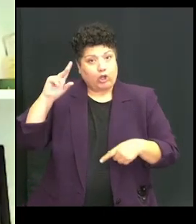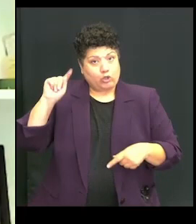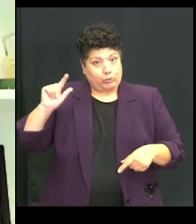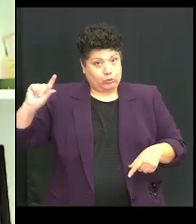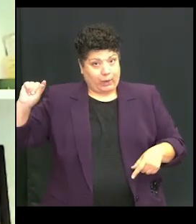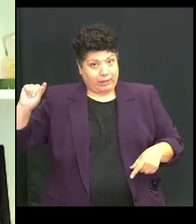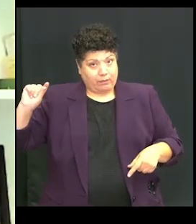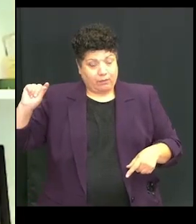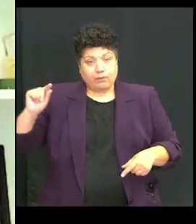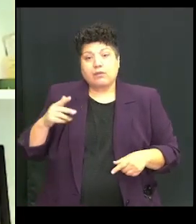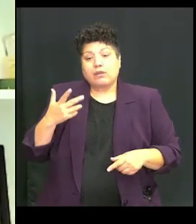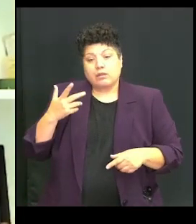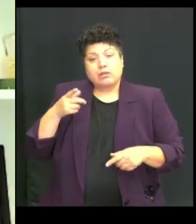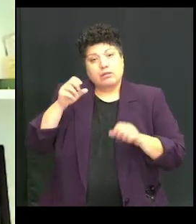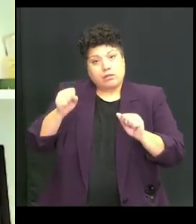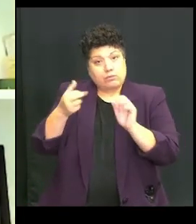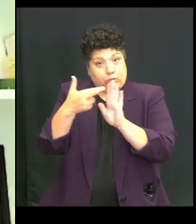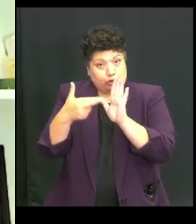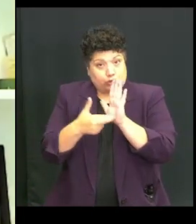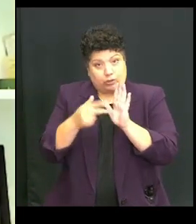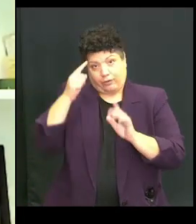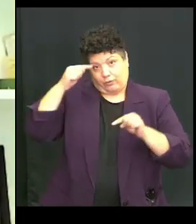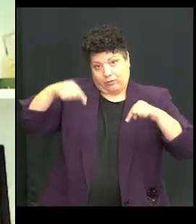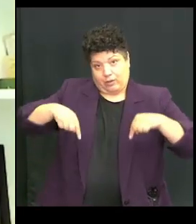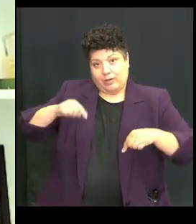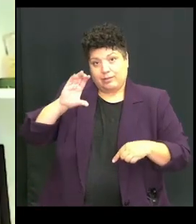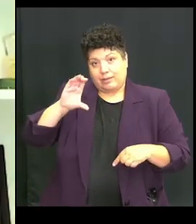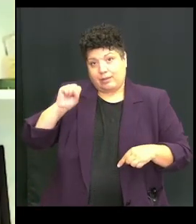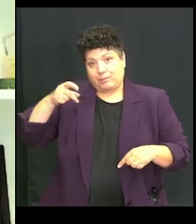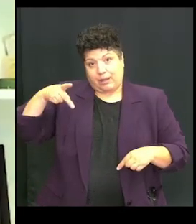You can certainly register through the Canada School of Public Service website.